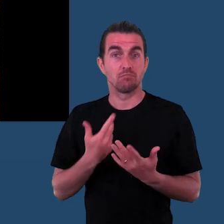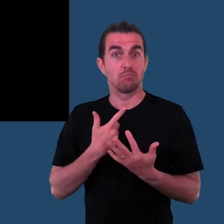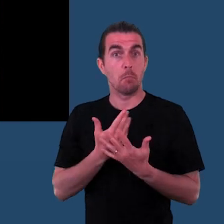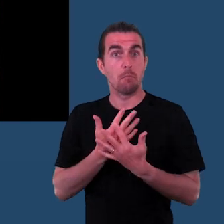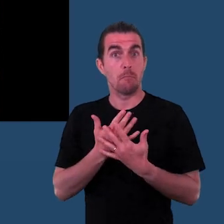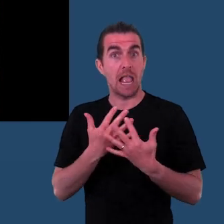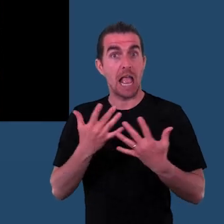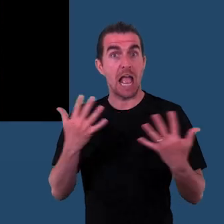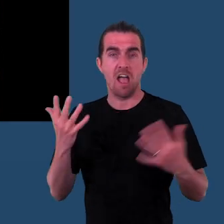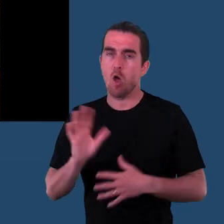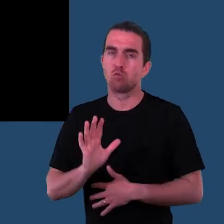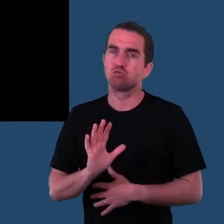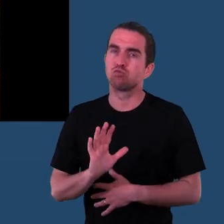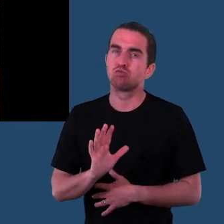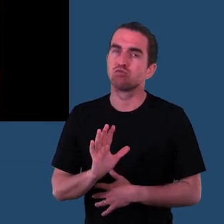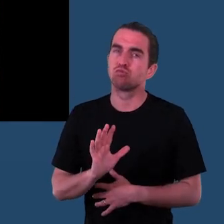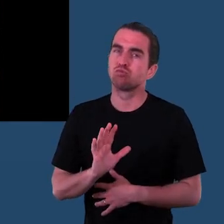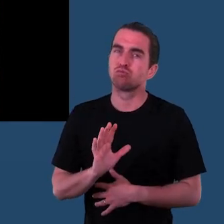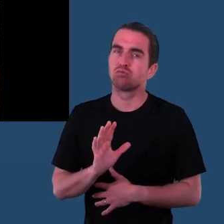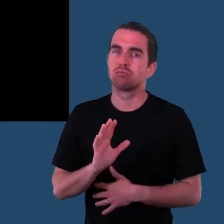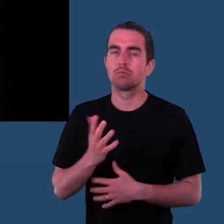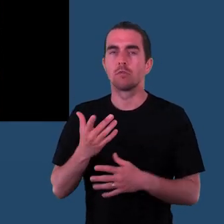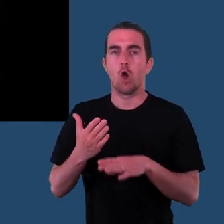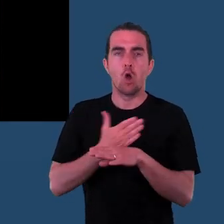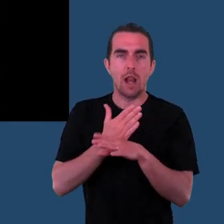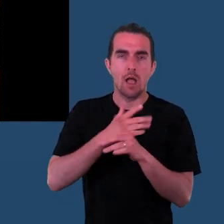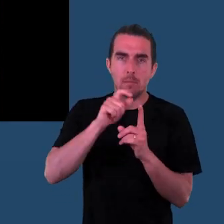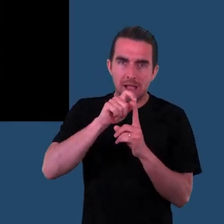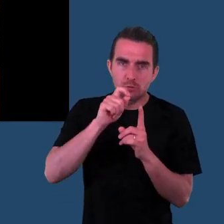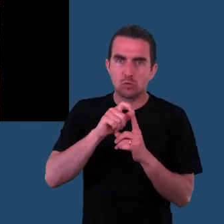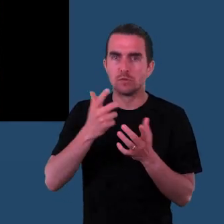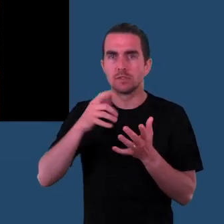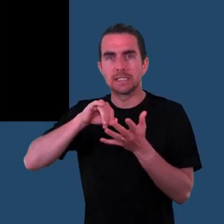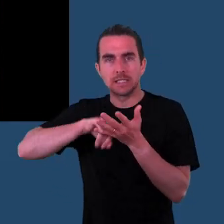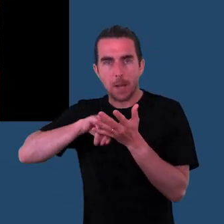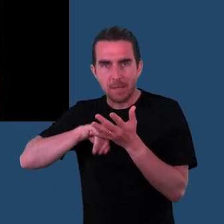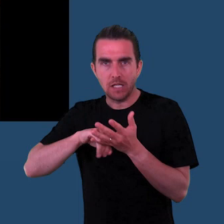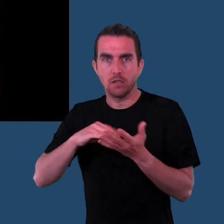We don't have too many specimens of early Pelycosaurs and synapsids,